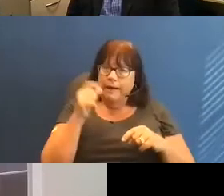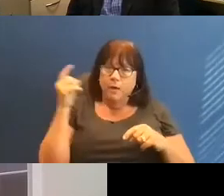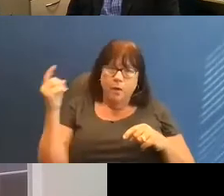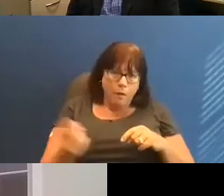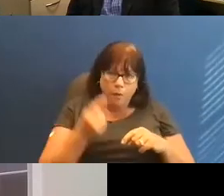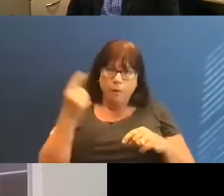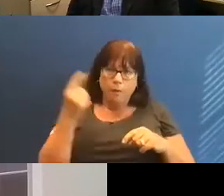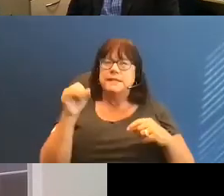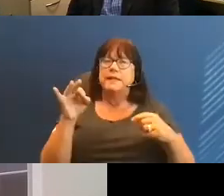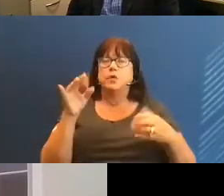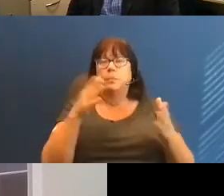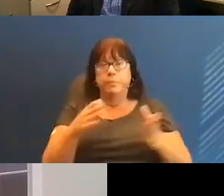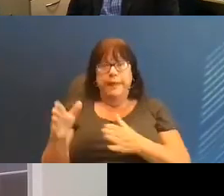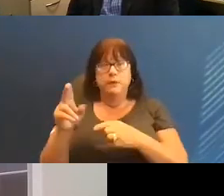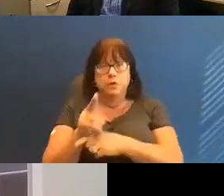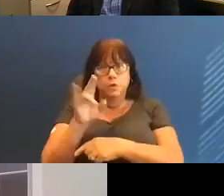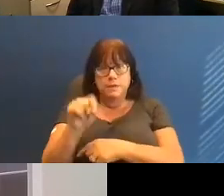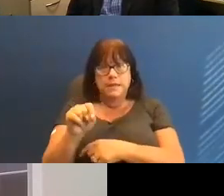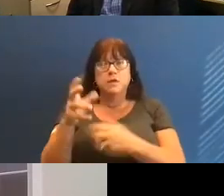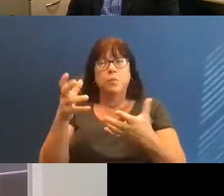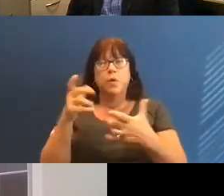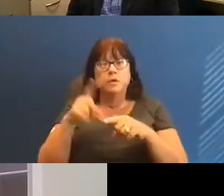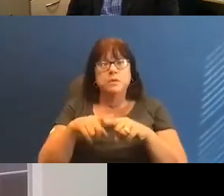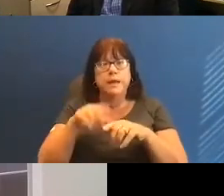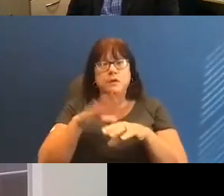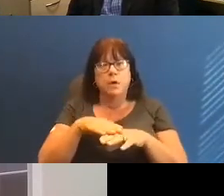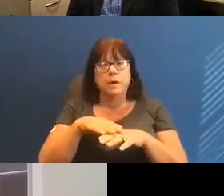use something and you want to depend upon it being available to check with your liaison before you